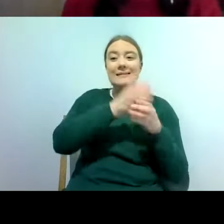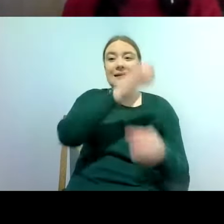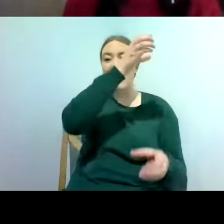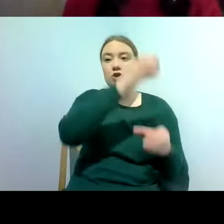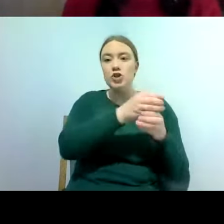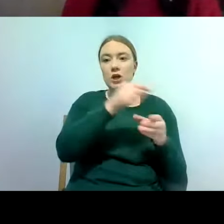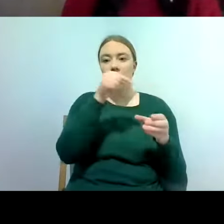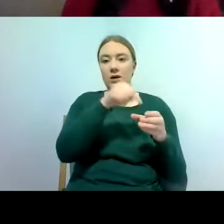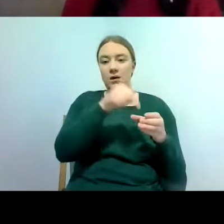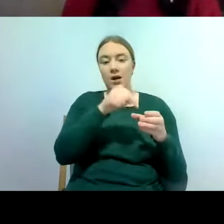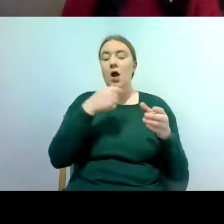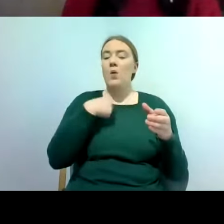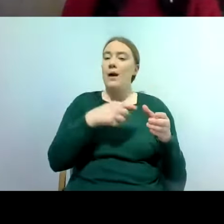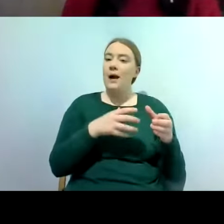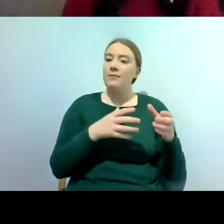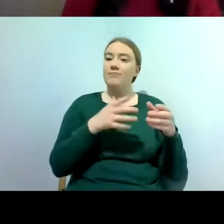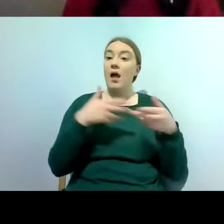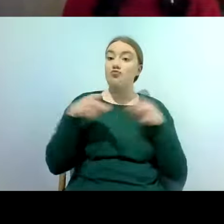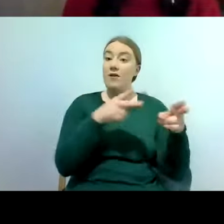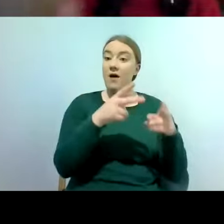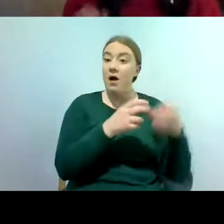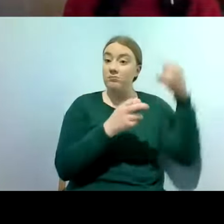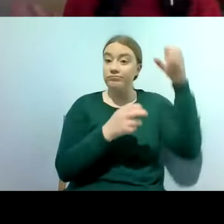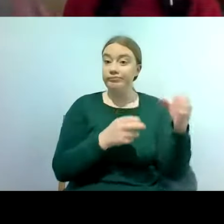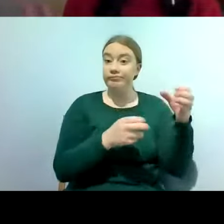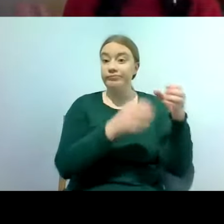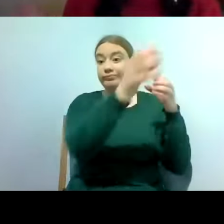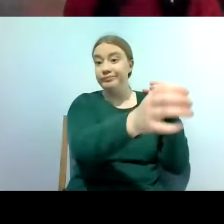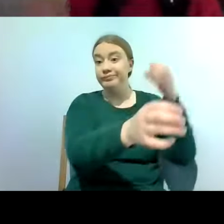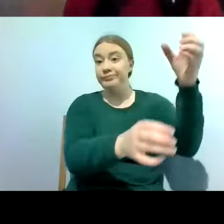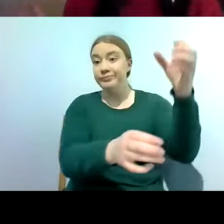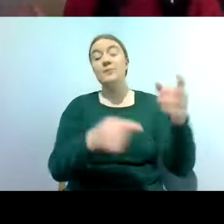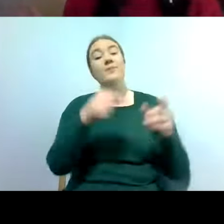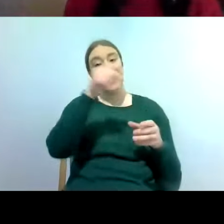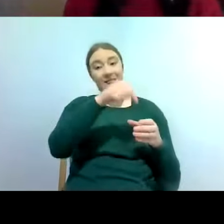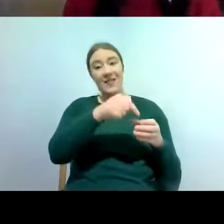different structures throughout the river and they'll record for about two years of data